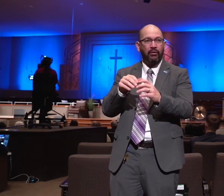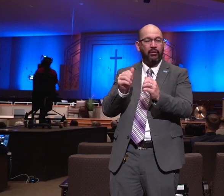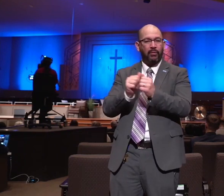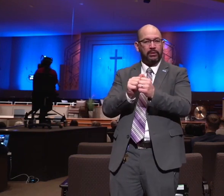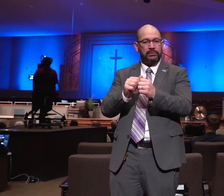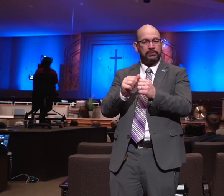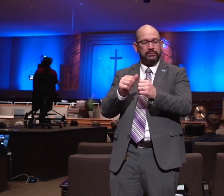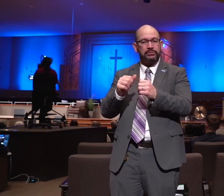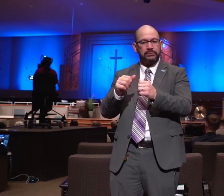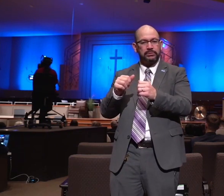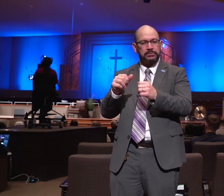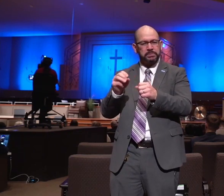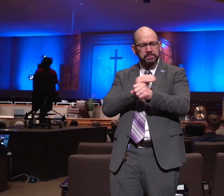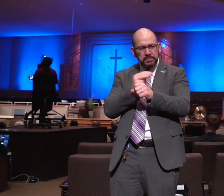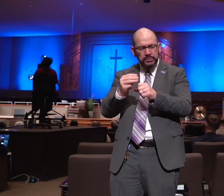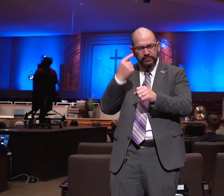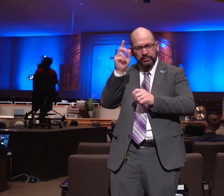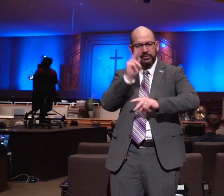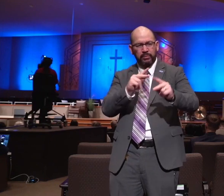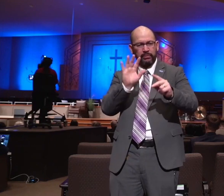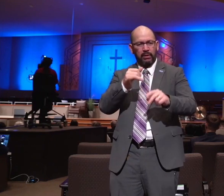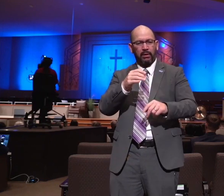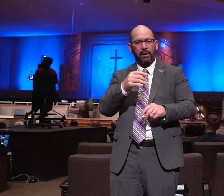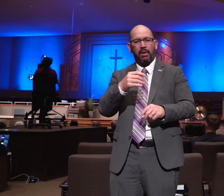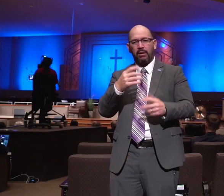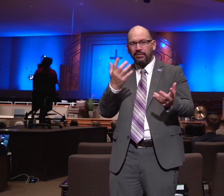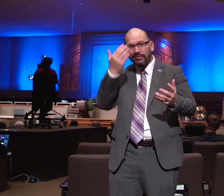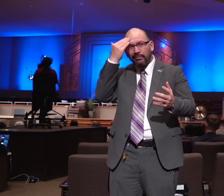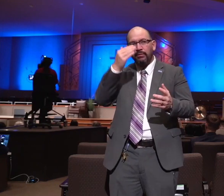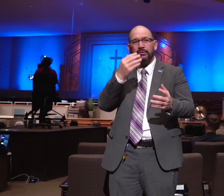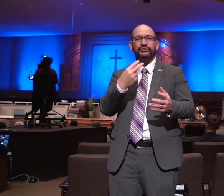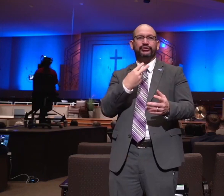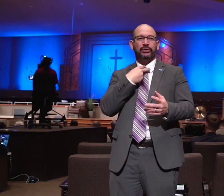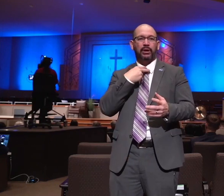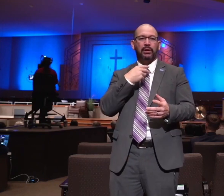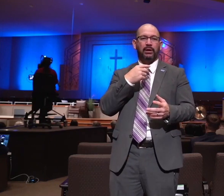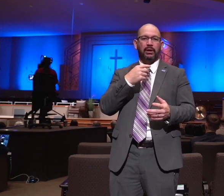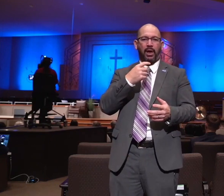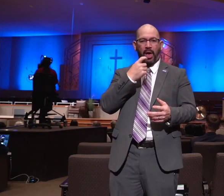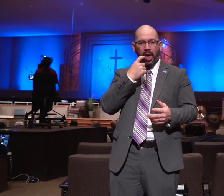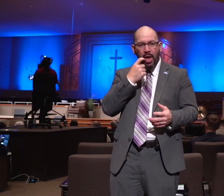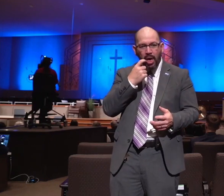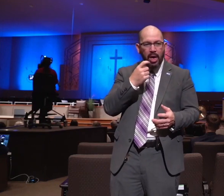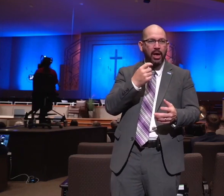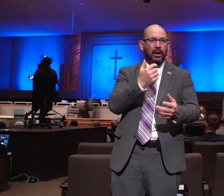and getting curriculum out to help other churches